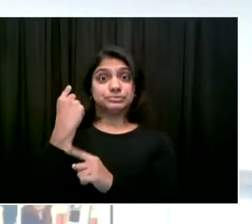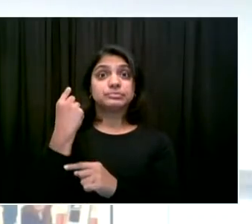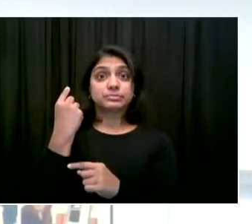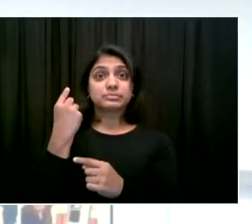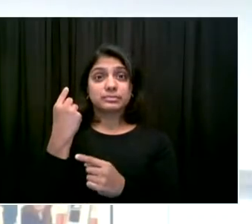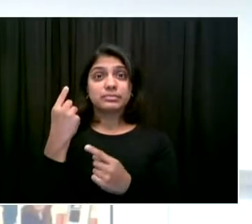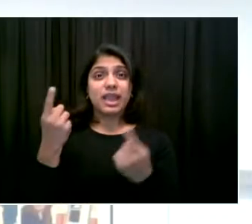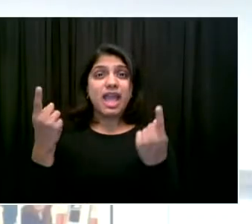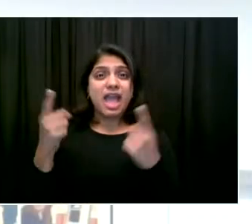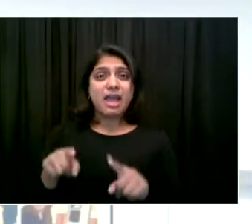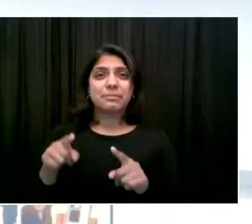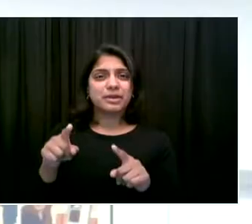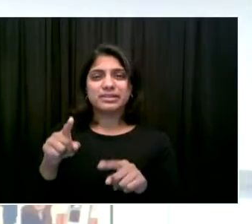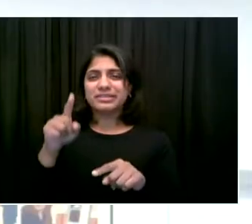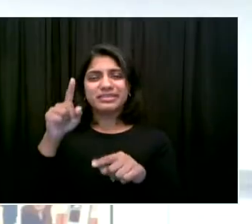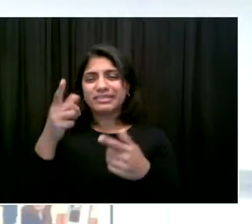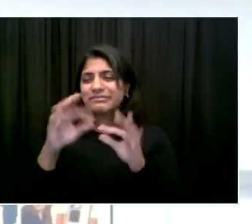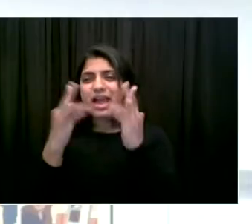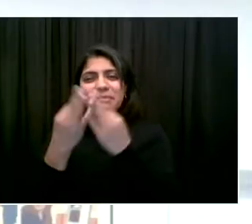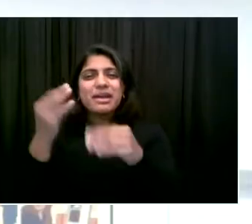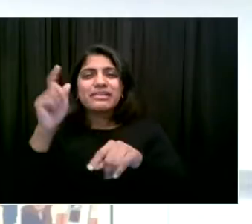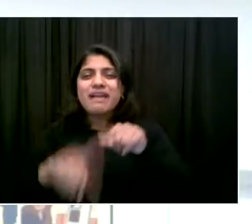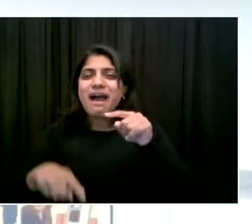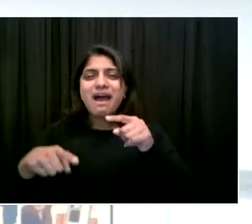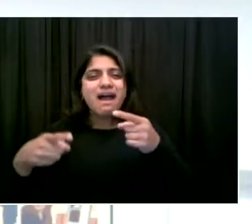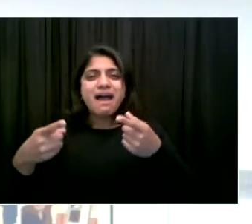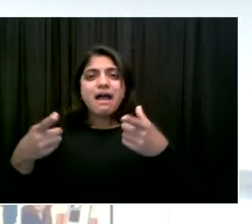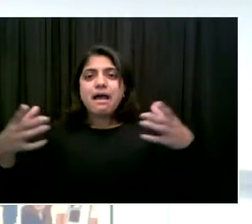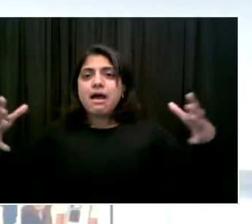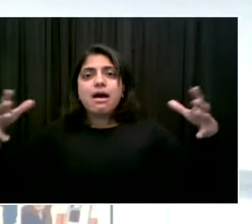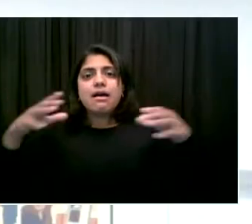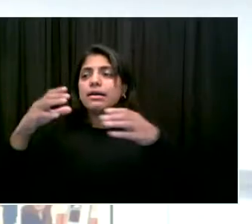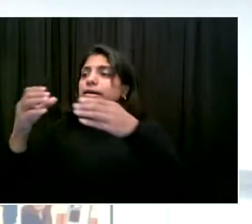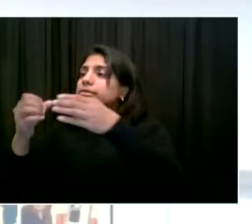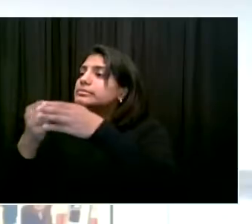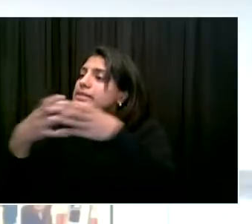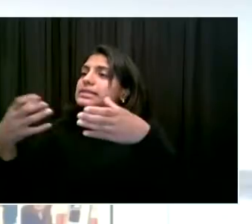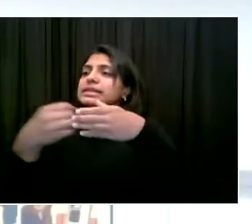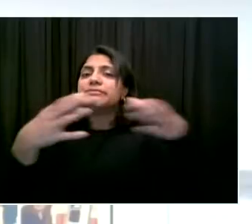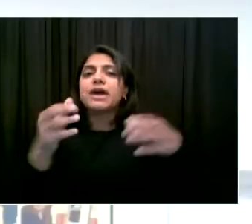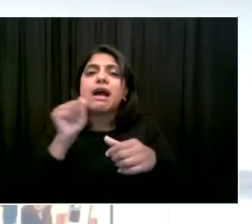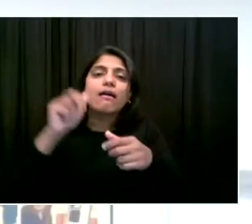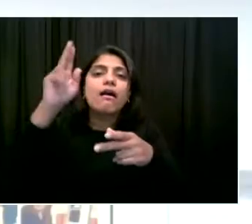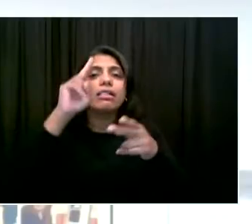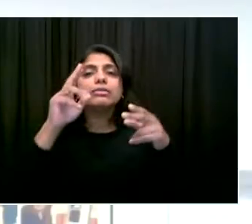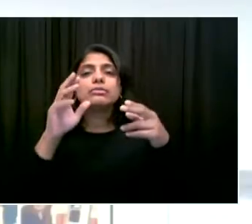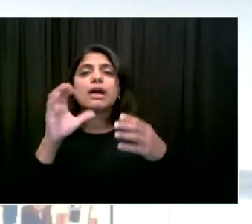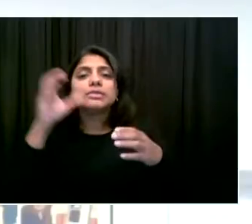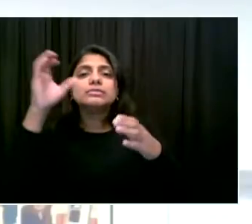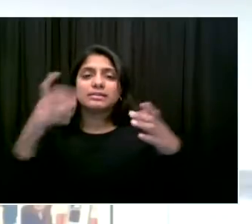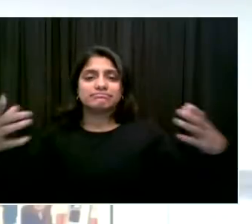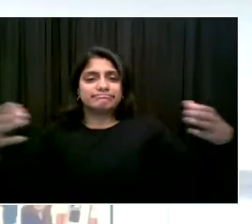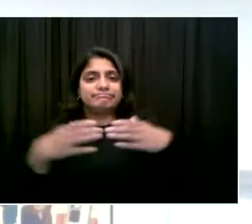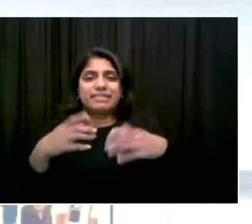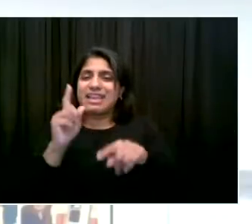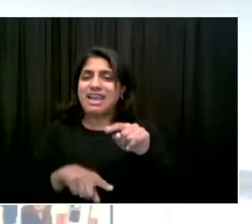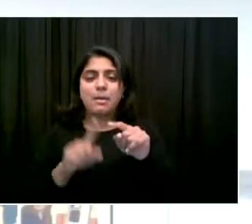THIS HOLIDAY SEASON, WOWE KN PARTICULARLY AFTER THE DIFFICULT YEAR THE PEOPLE HAVE GONE THROUGH SUCH A CHALLENGING HOLIDAY SEASON LAST YEAR THAT